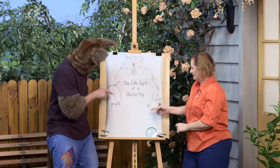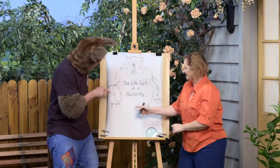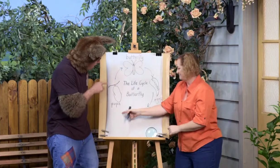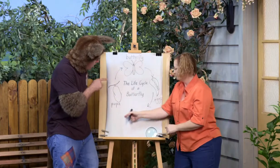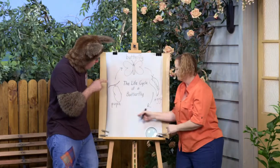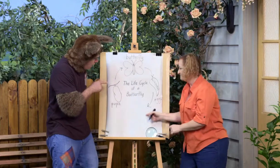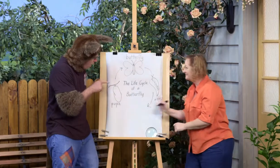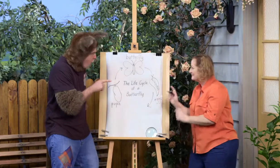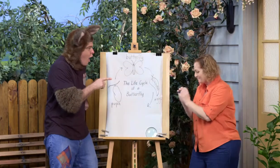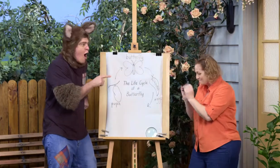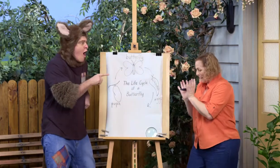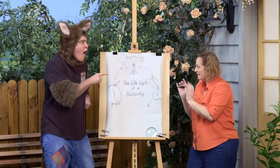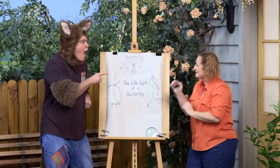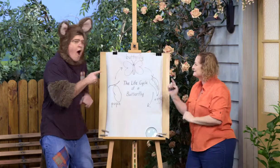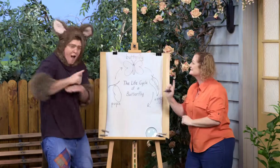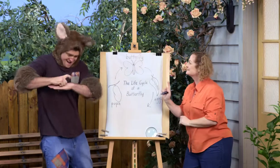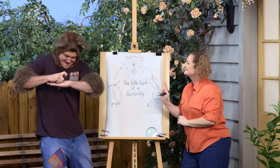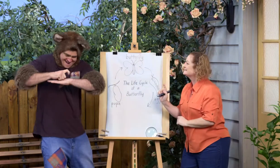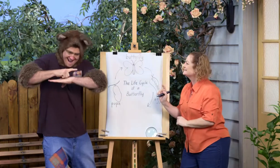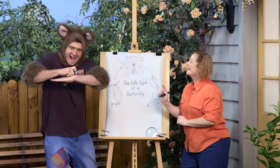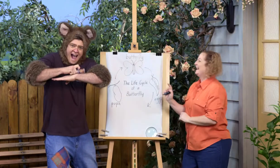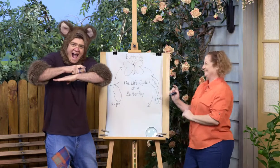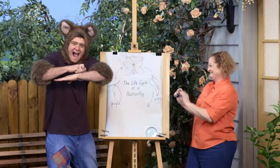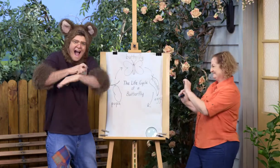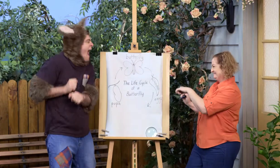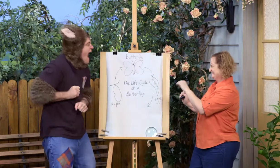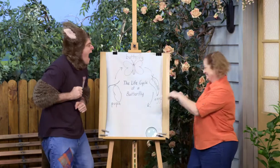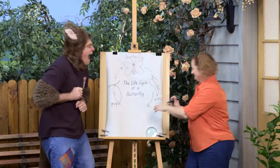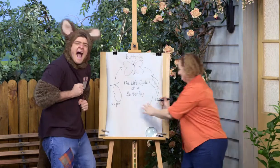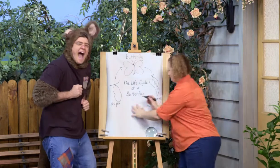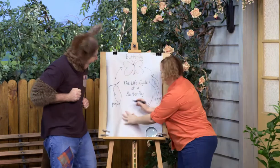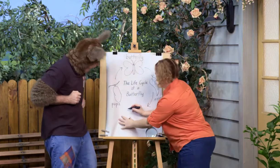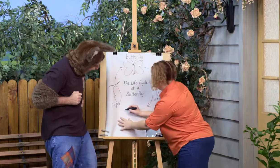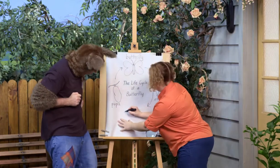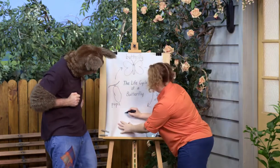Now, once that's done, what hatches out? The caterpillar! Yes, that's right.